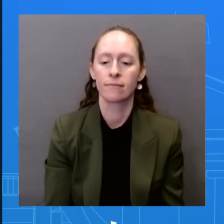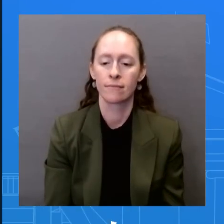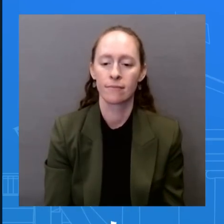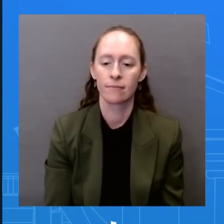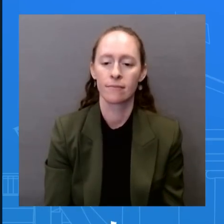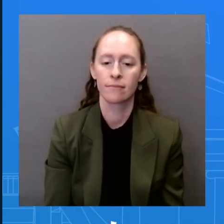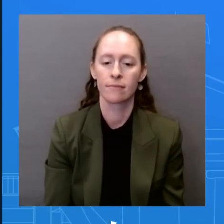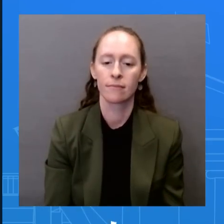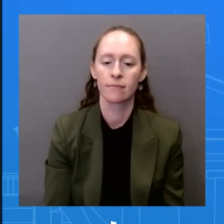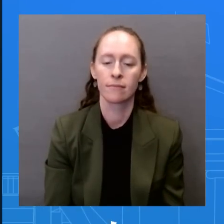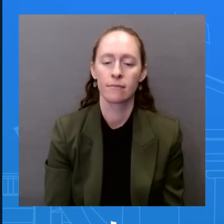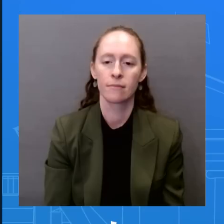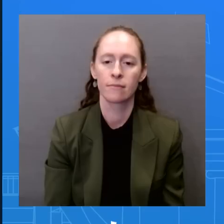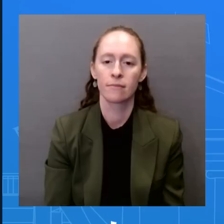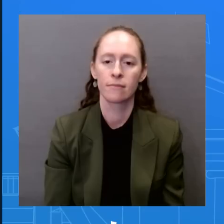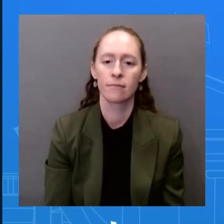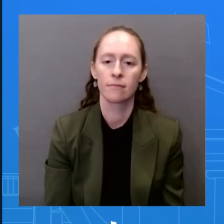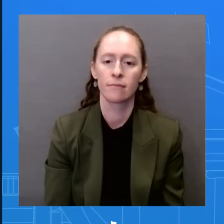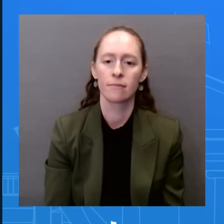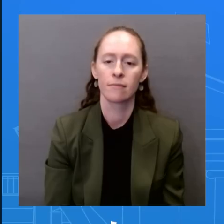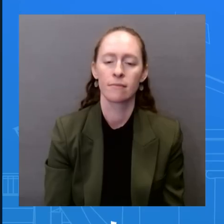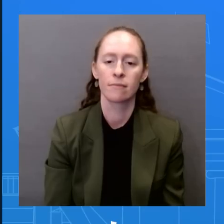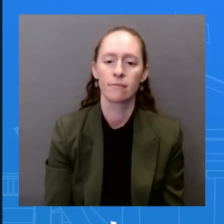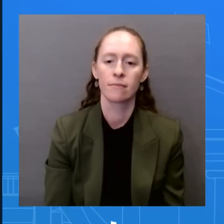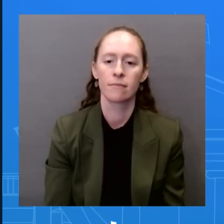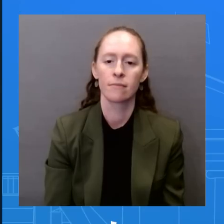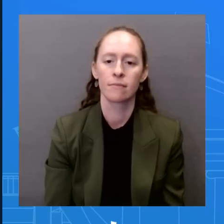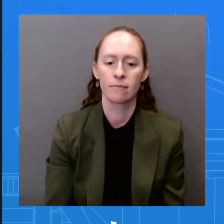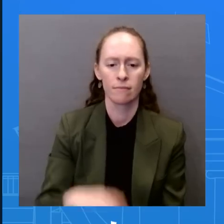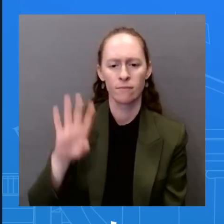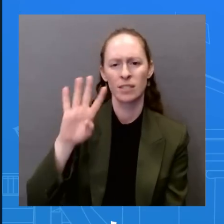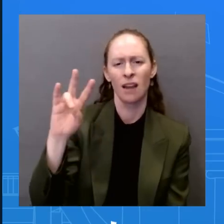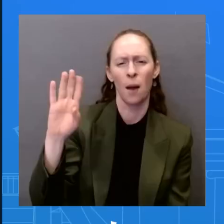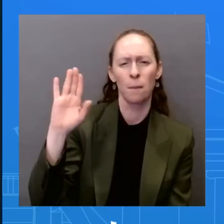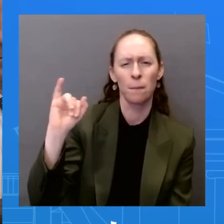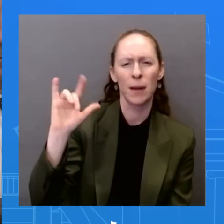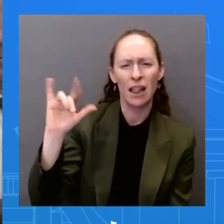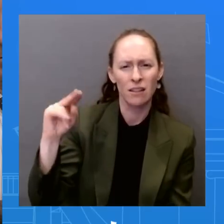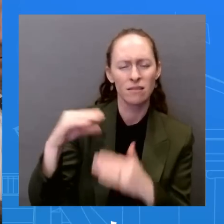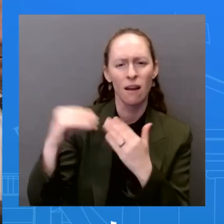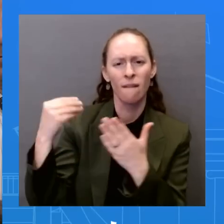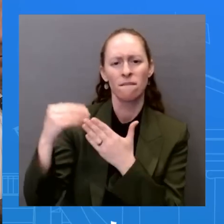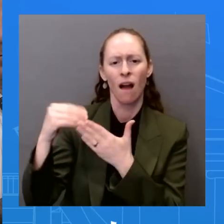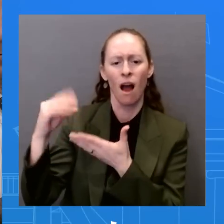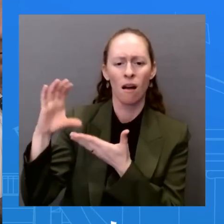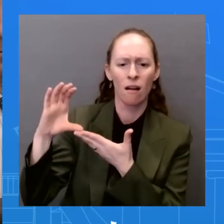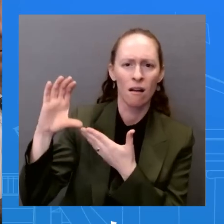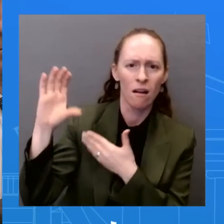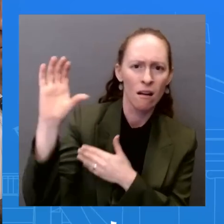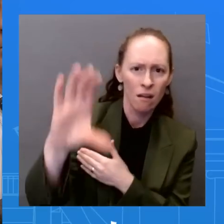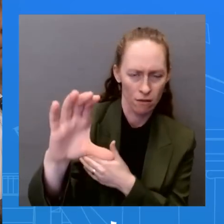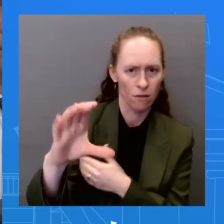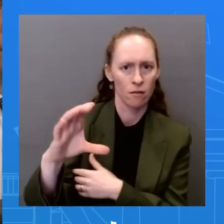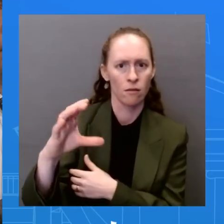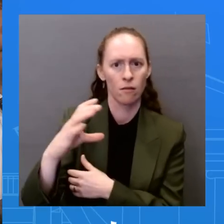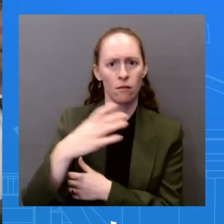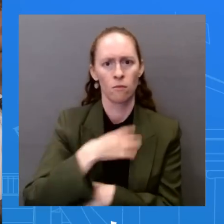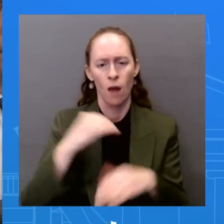in funding that the White House had requested last week -- COVID, Ukraine, monkeypox, natural disasters -- can you give us an update on what the White House